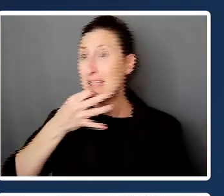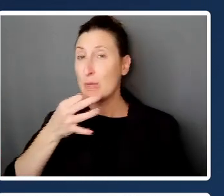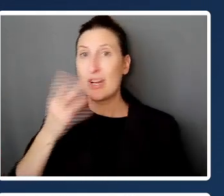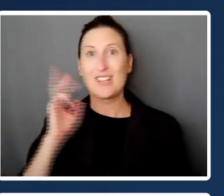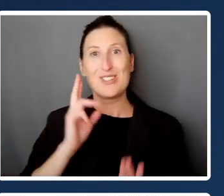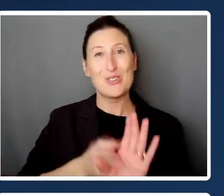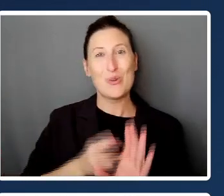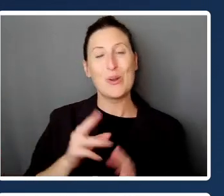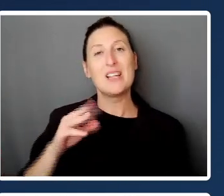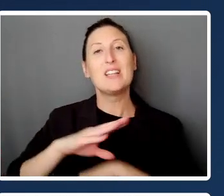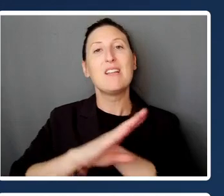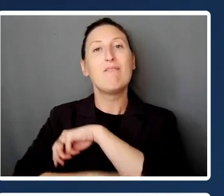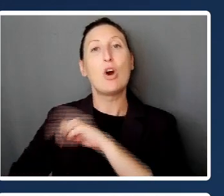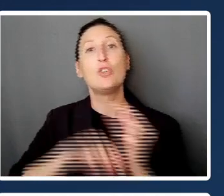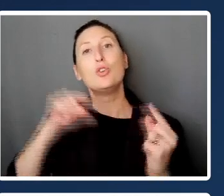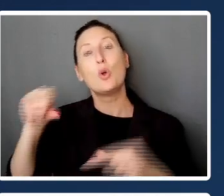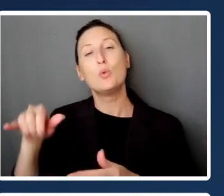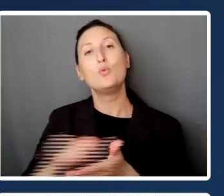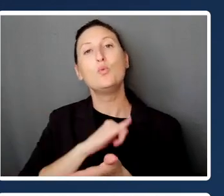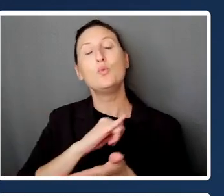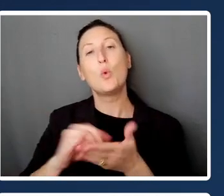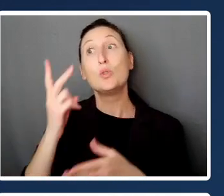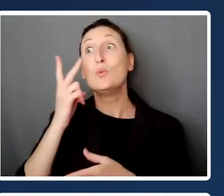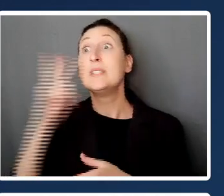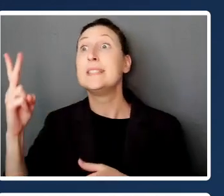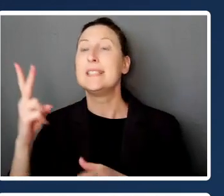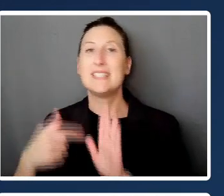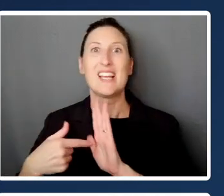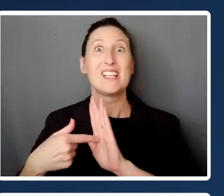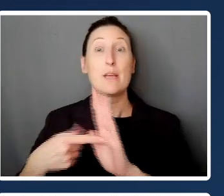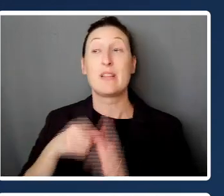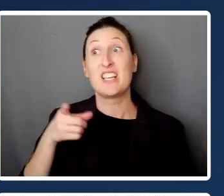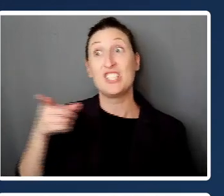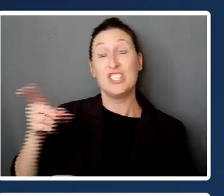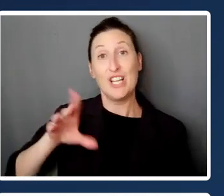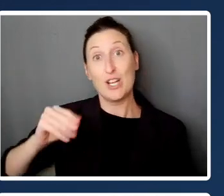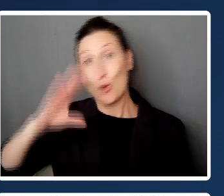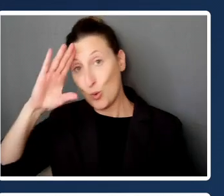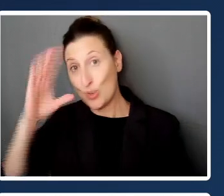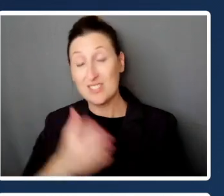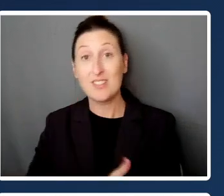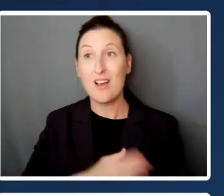New York City to see the exhibit in which she and her son and her daughter and her two grand